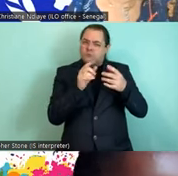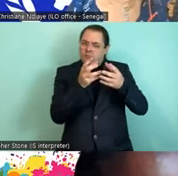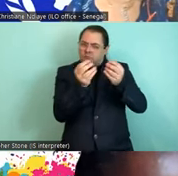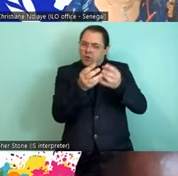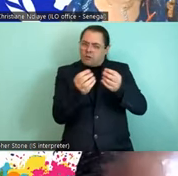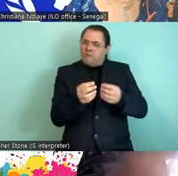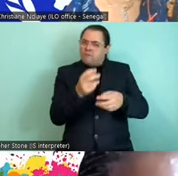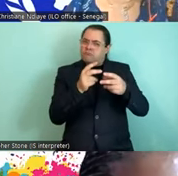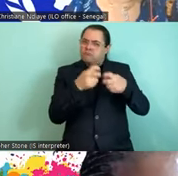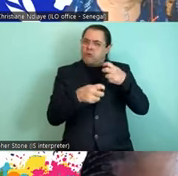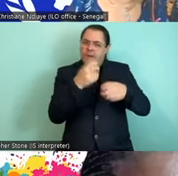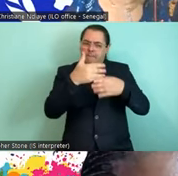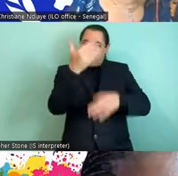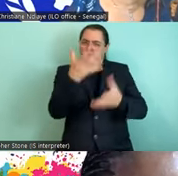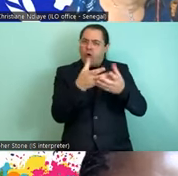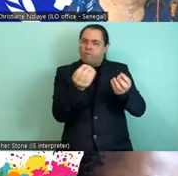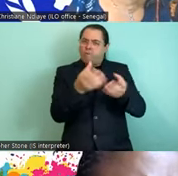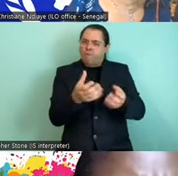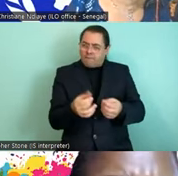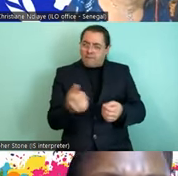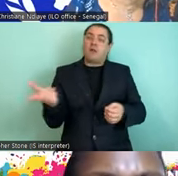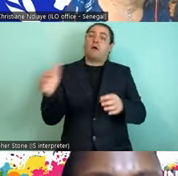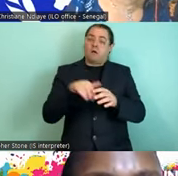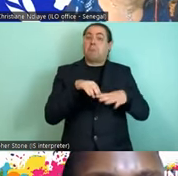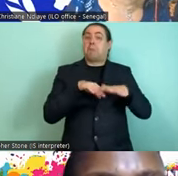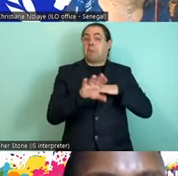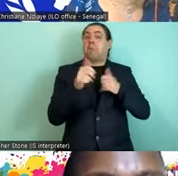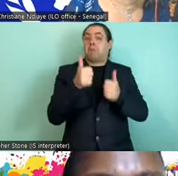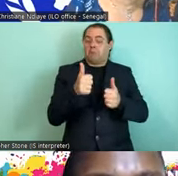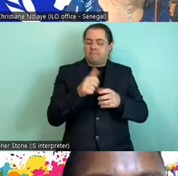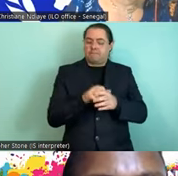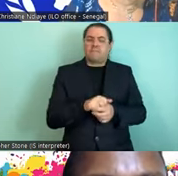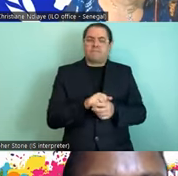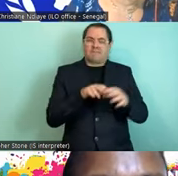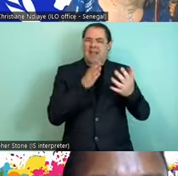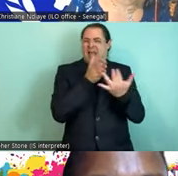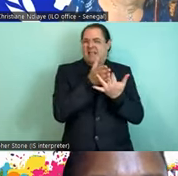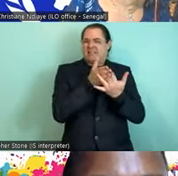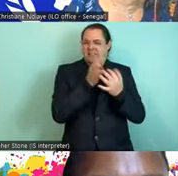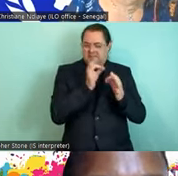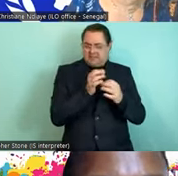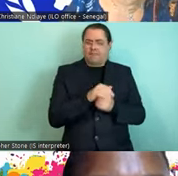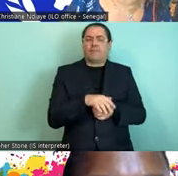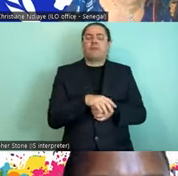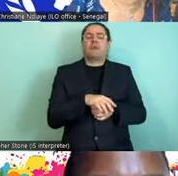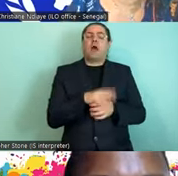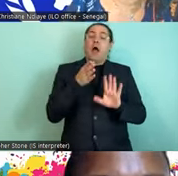10:38:55 And the other thing that we did is in preparation for before we did this site